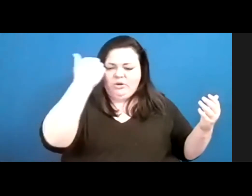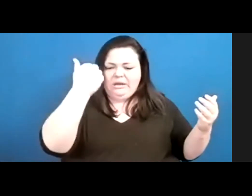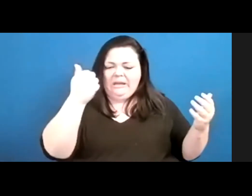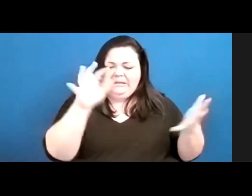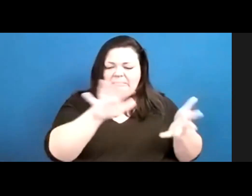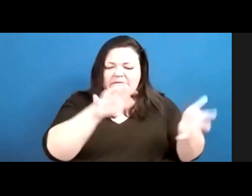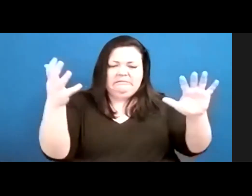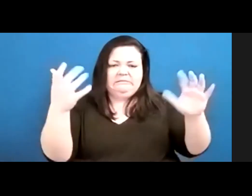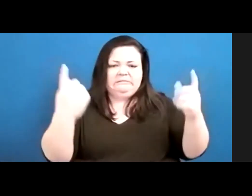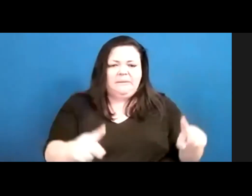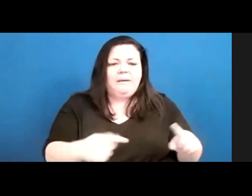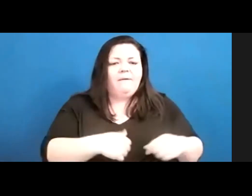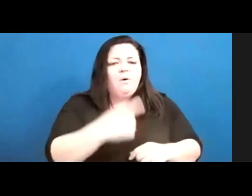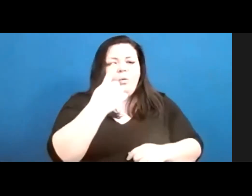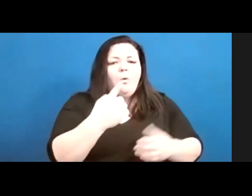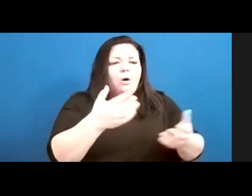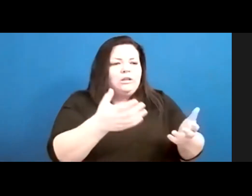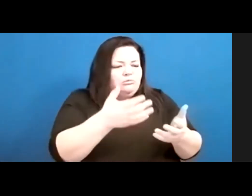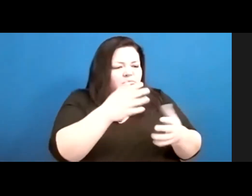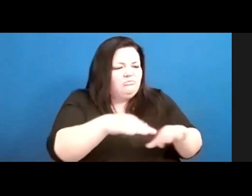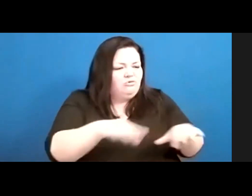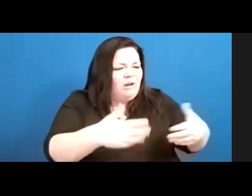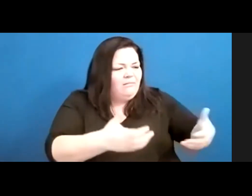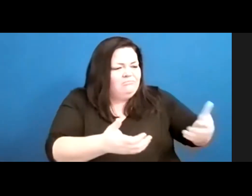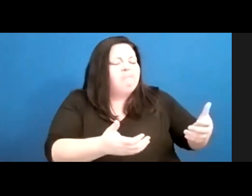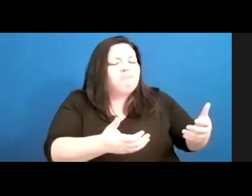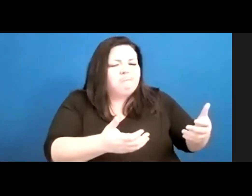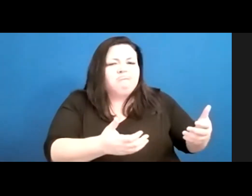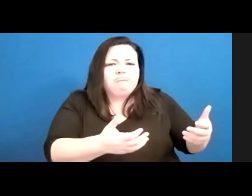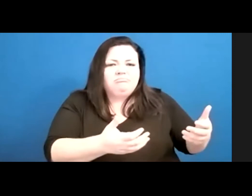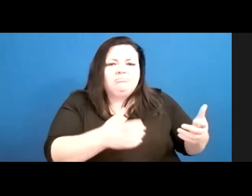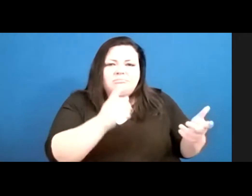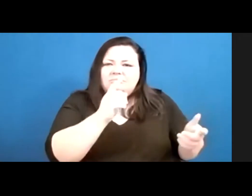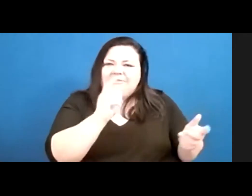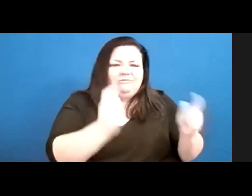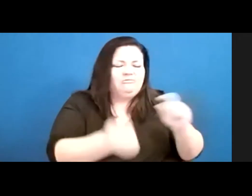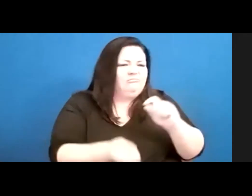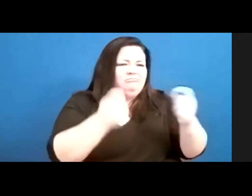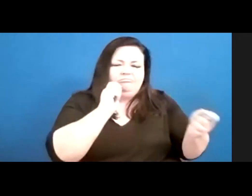a child back into glistening butterfish/ or finches. And then they’ll just do/